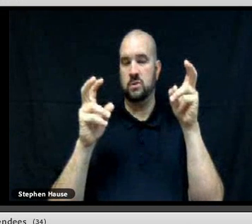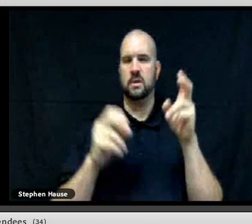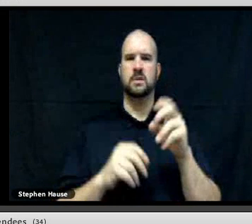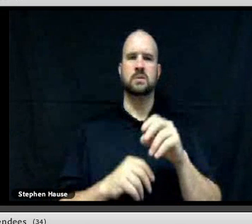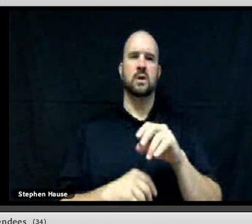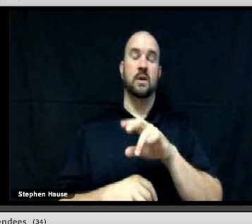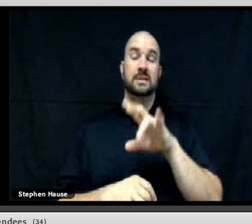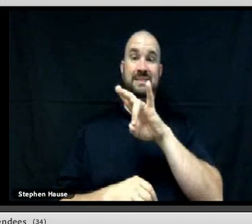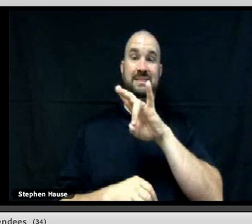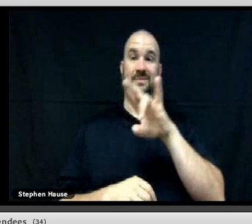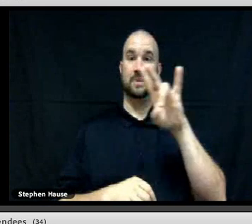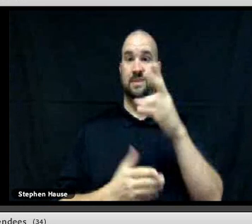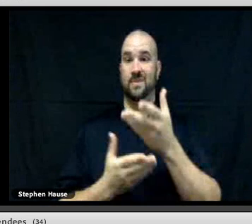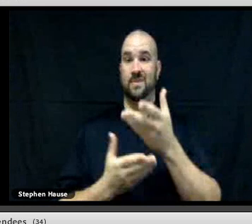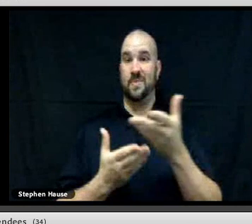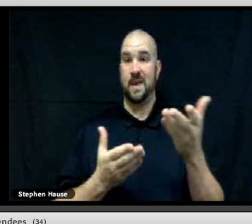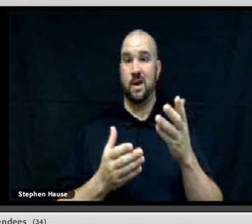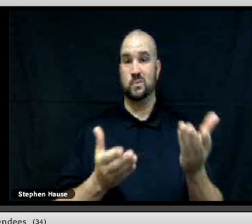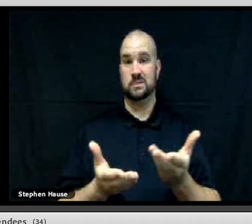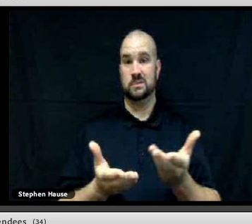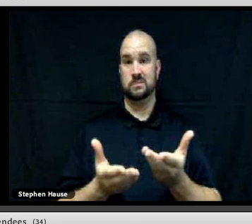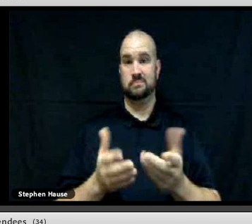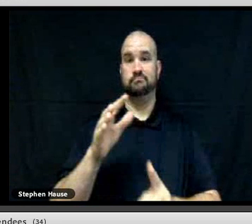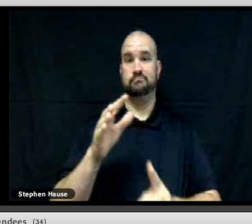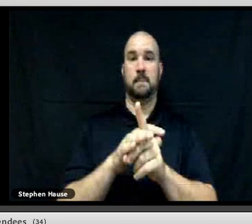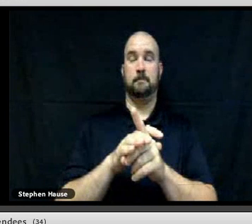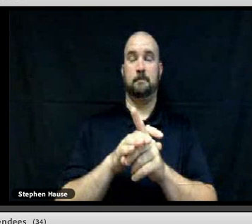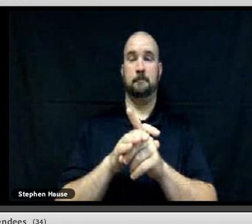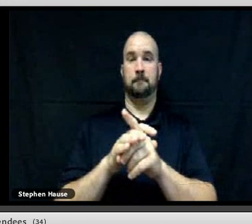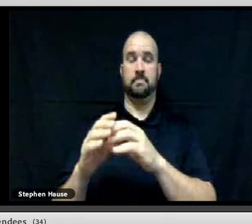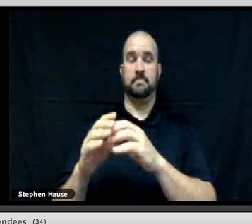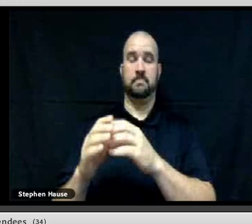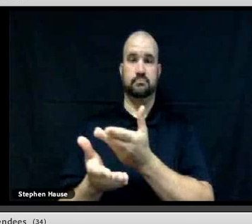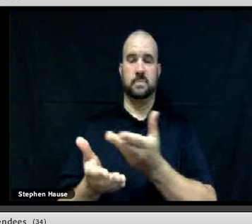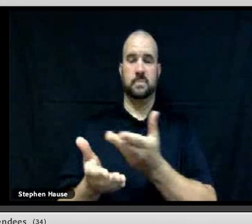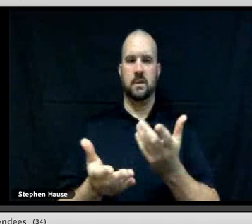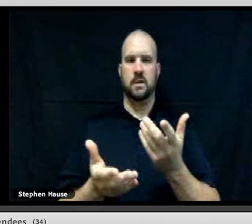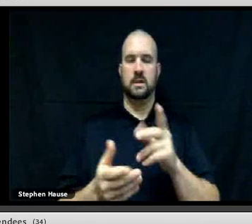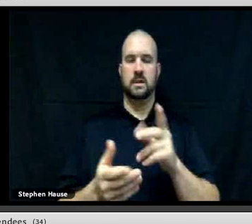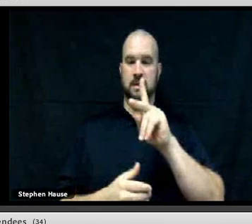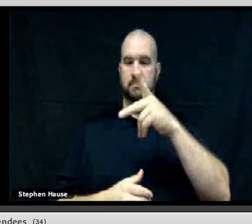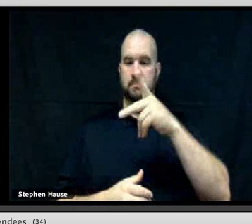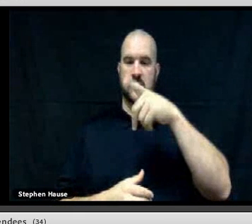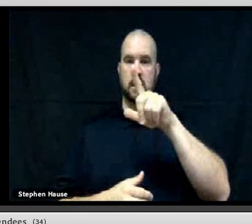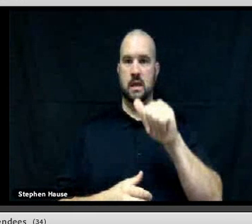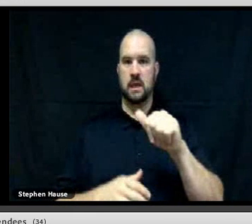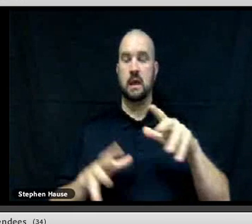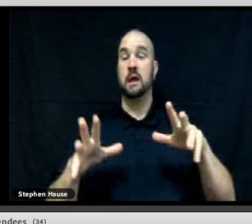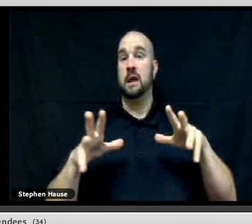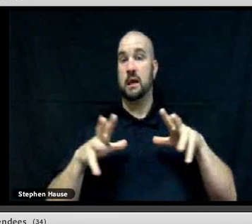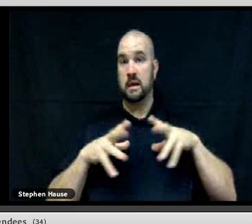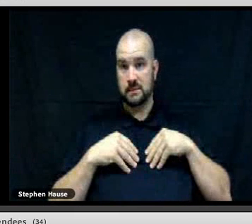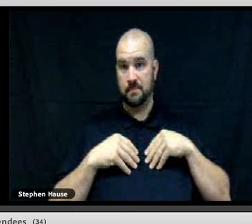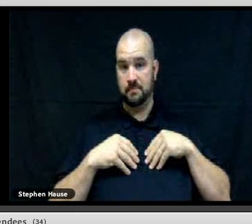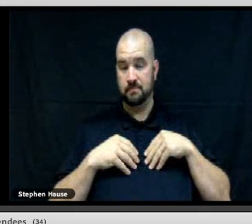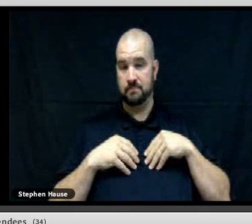Um, and while DPLA did accept these objects, them being untitled is not very useful to the user.